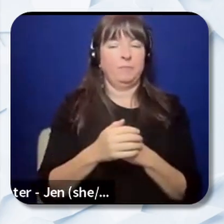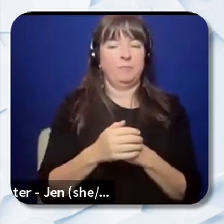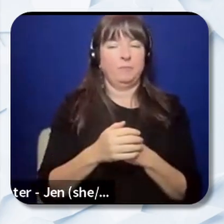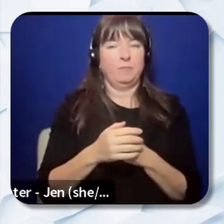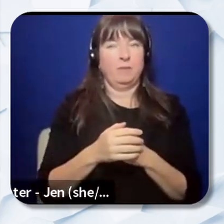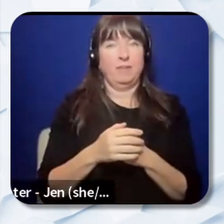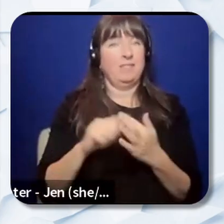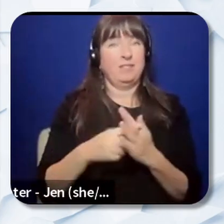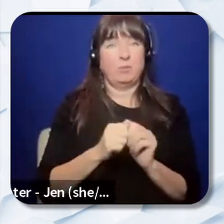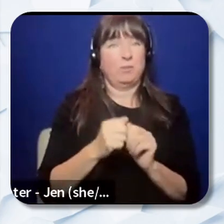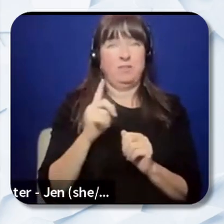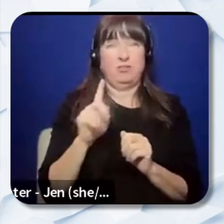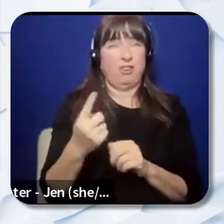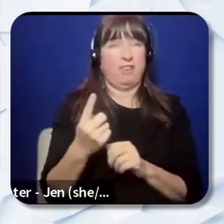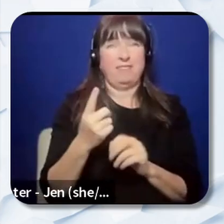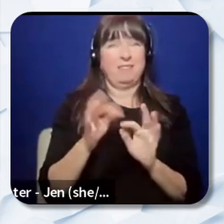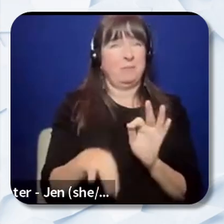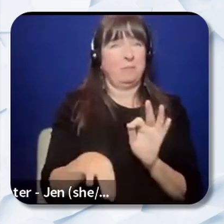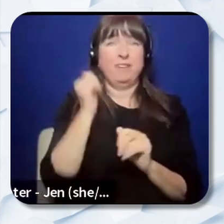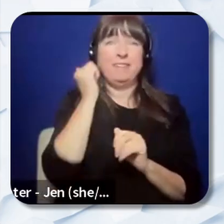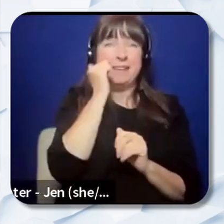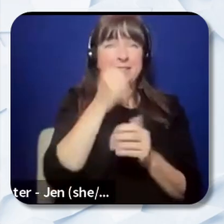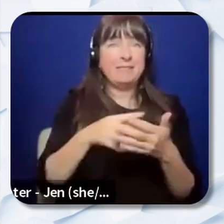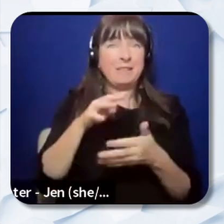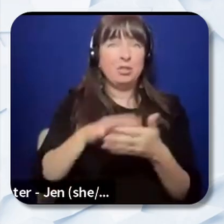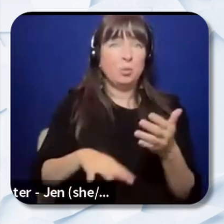off with just the daily schedule. And from there you branch out to many things. The conversations